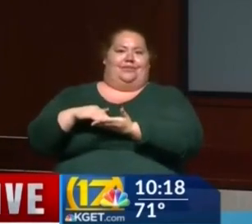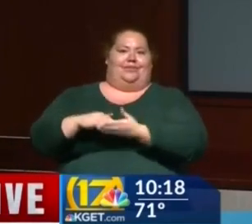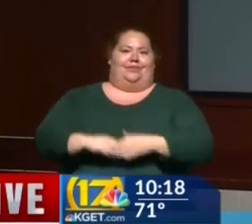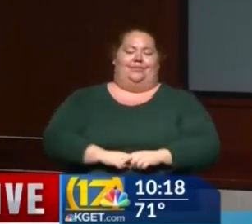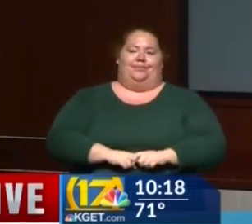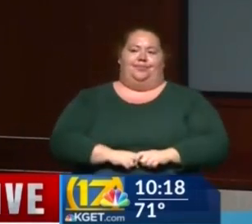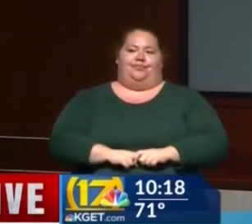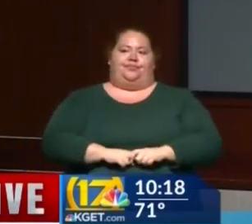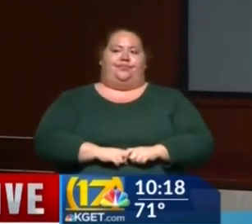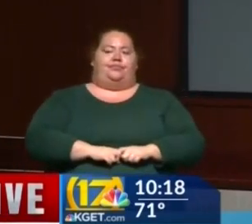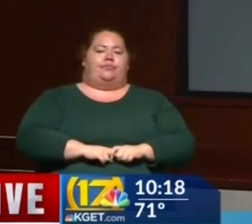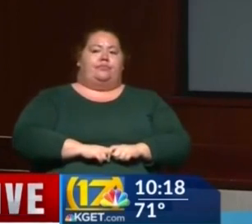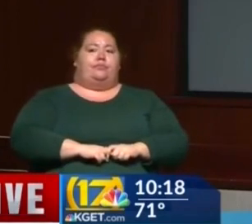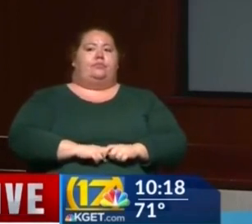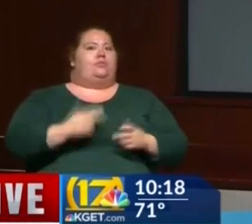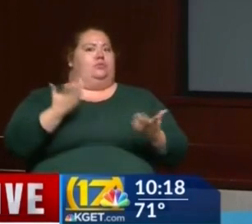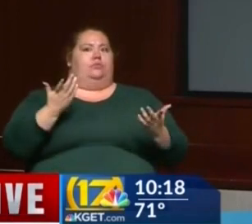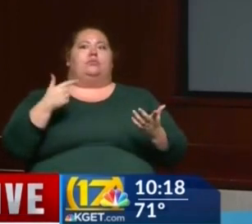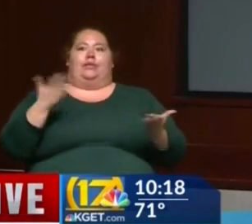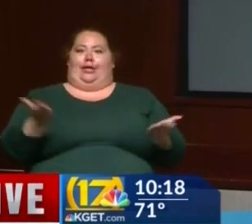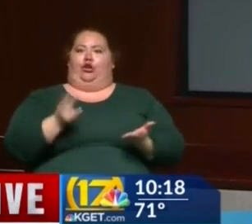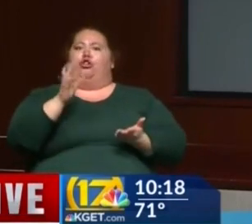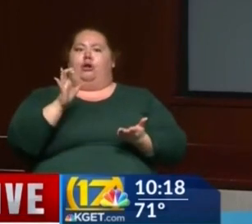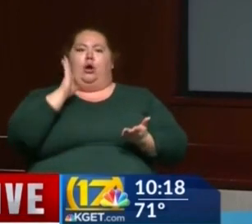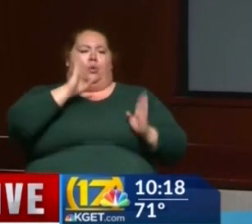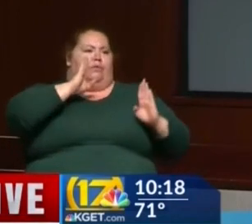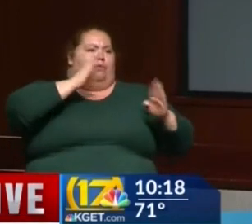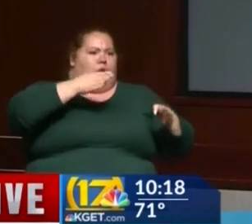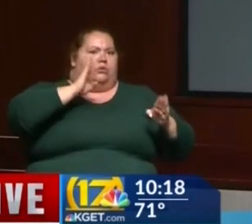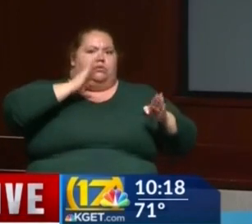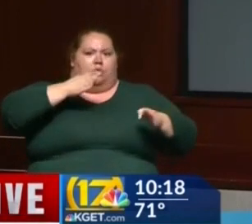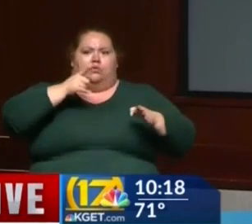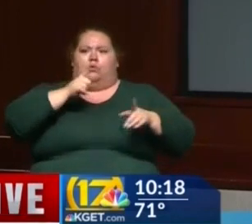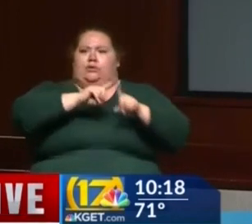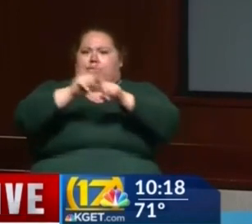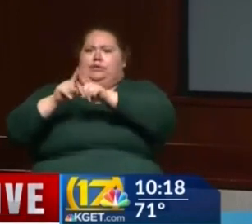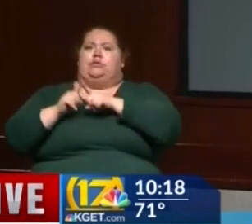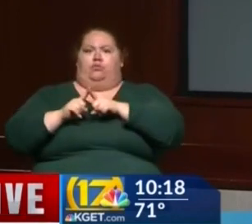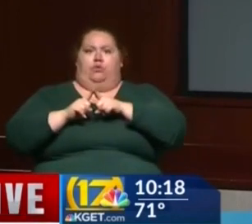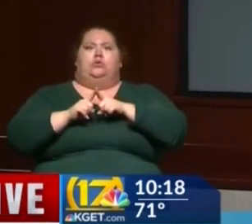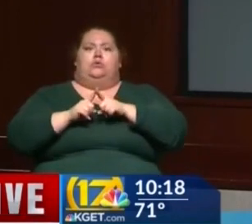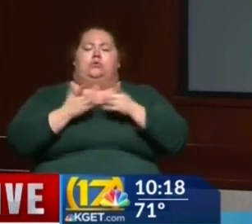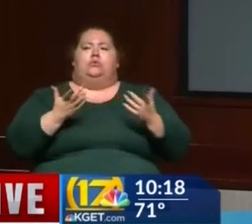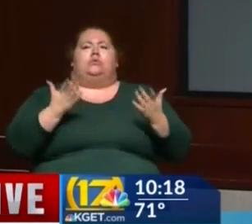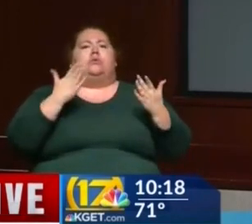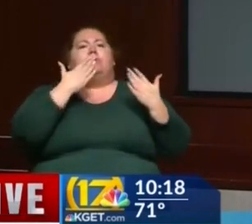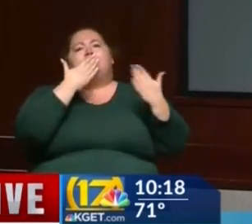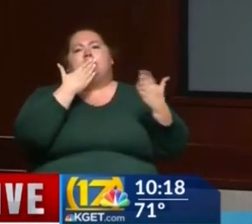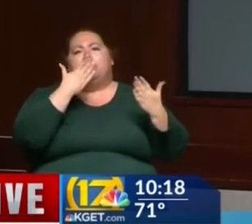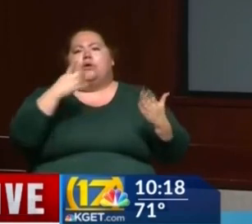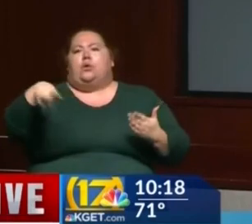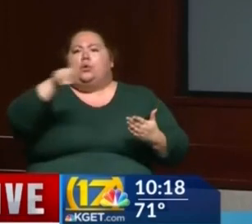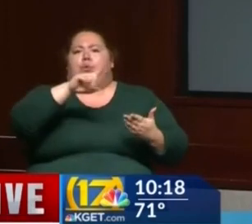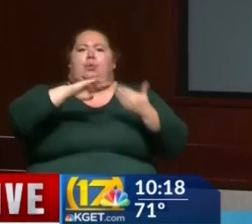RATES RAMPING OFF THE NUMBERS TESTING BECAUSE THAT'S TIED TO WHEN AND HOW BUSINESSES OPEN